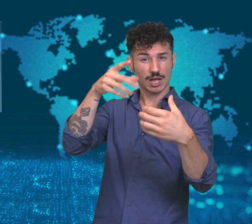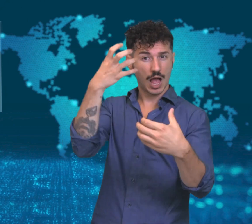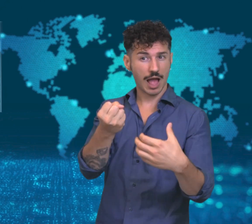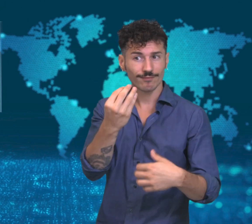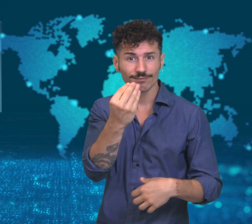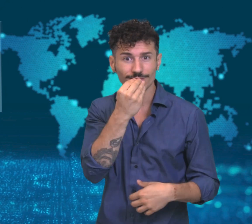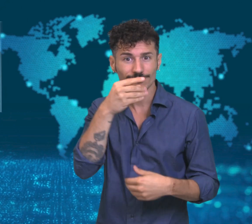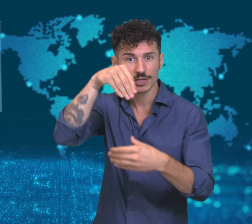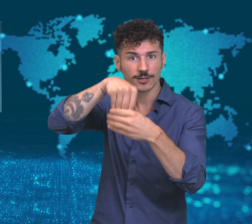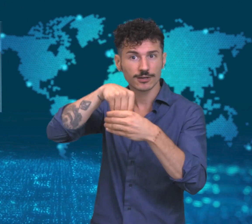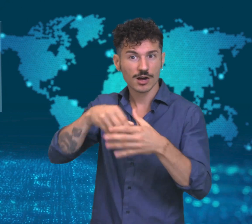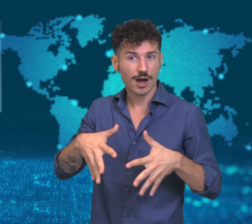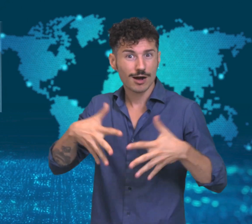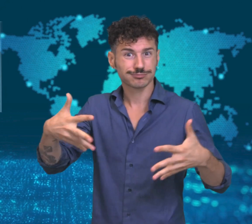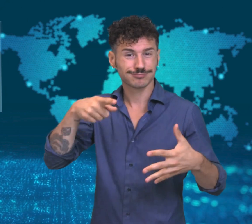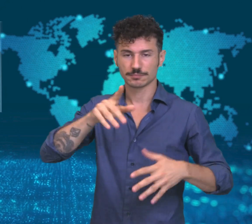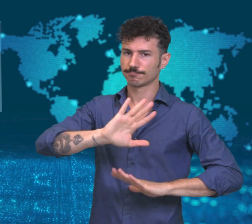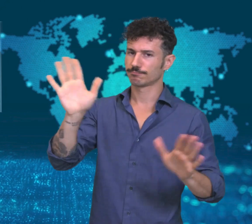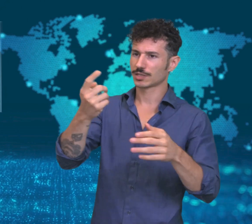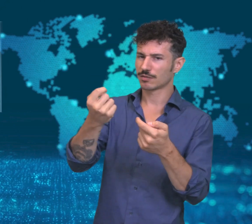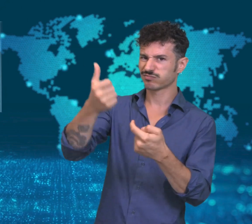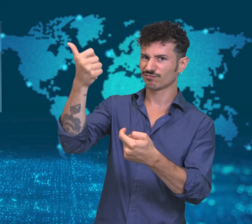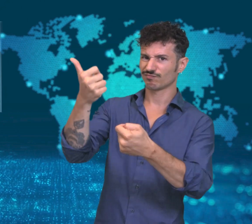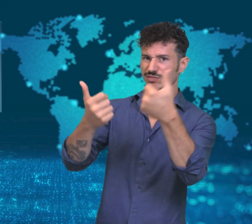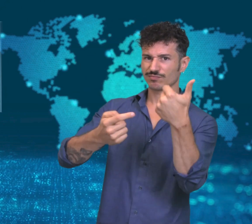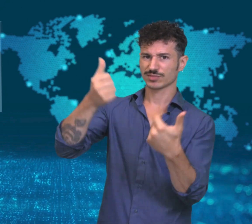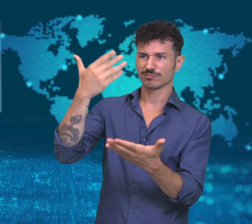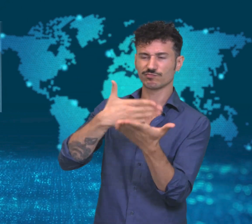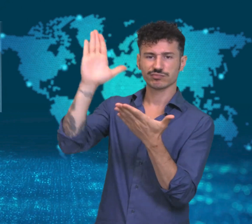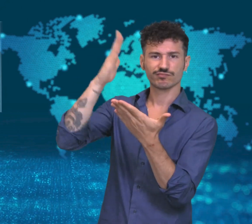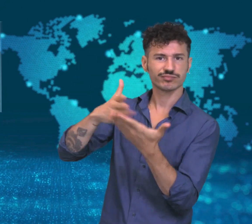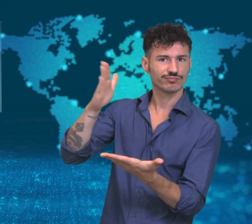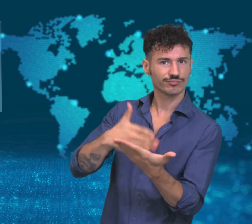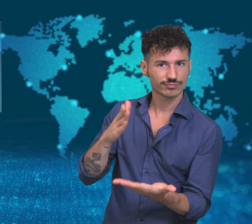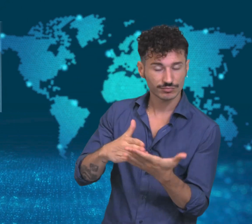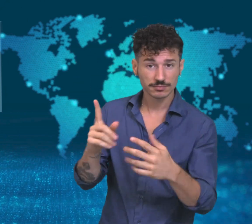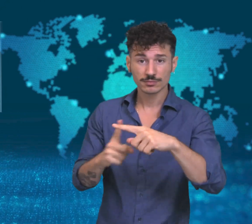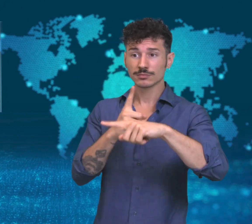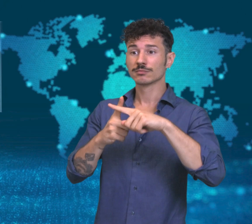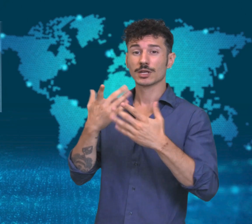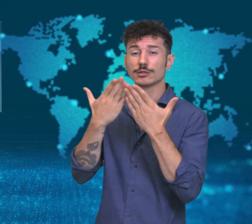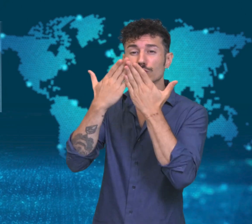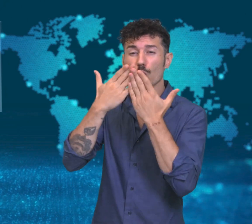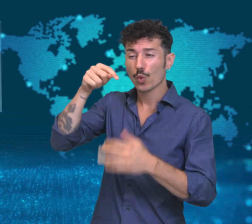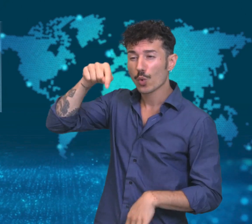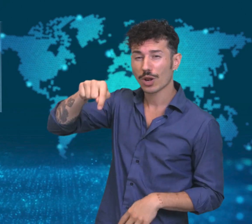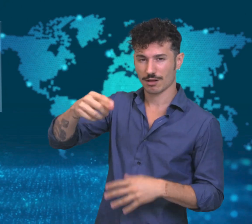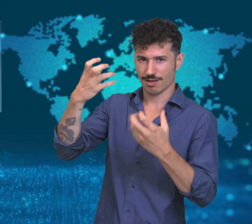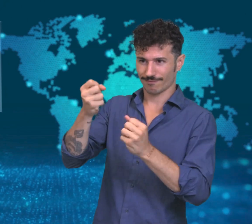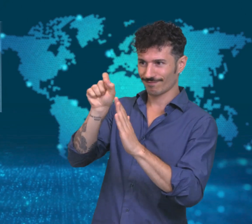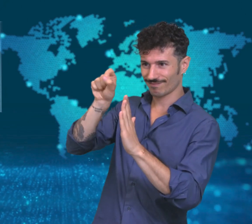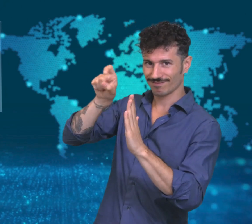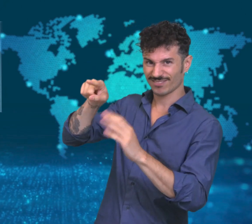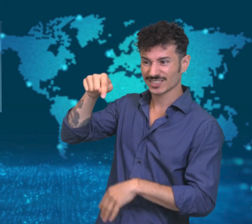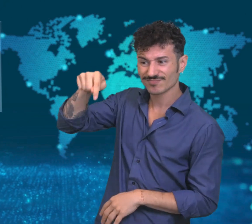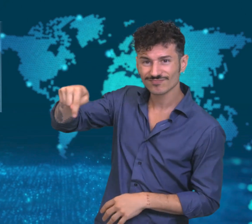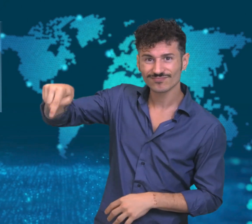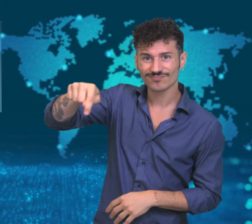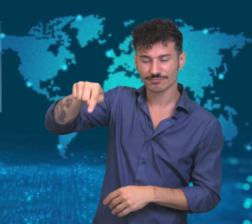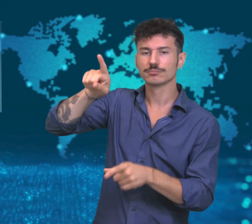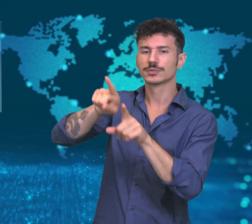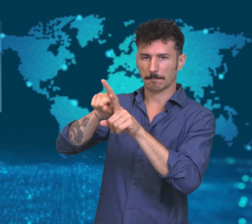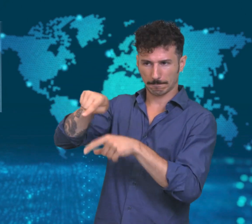The UN Children’s Fund confirms that obesity is a problem in Mexico and